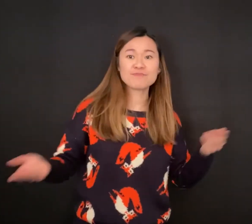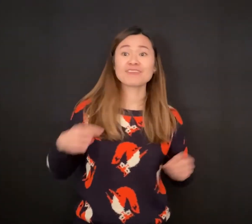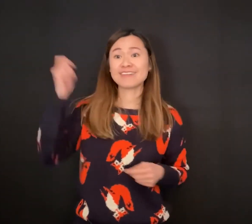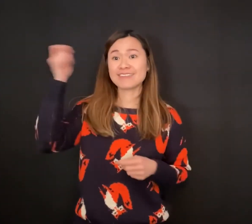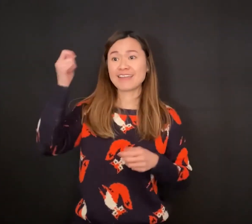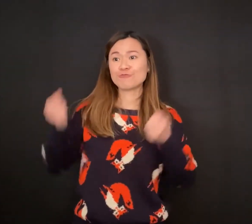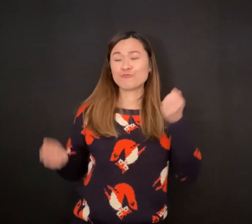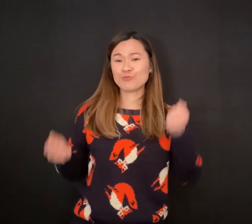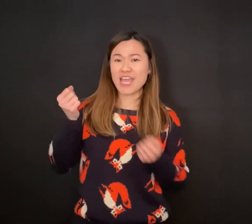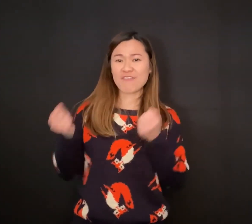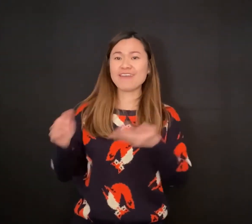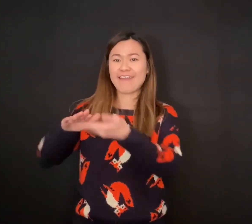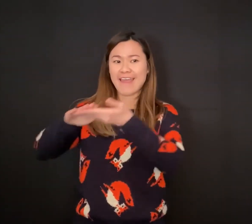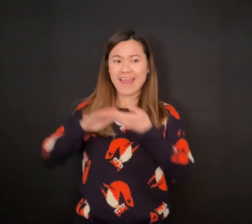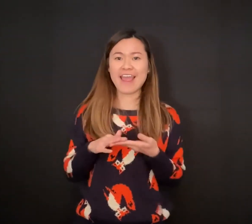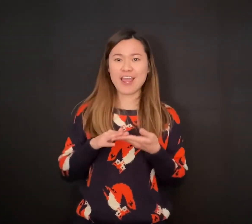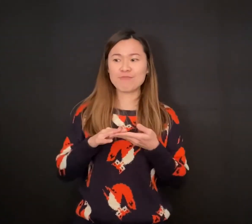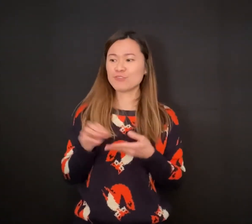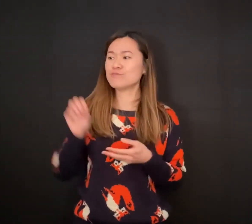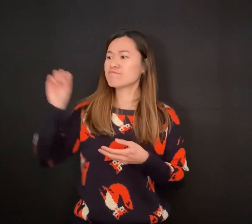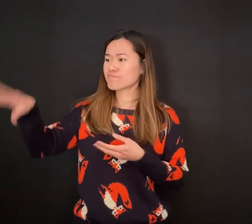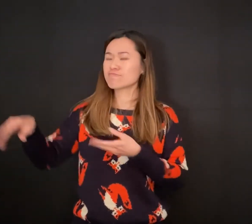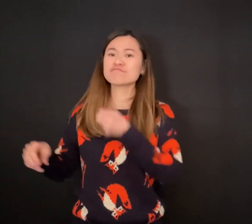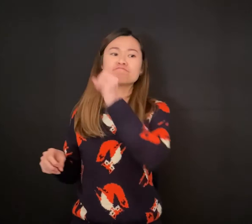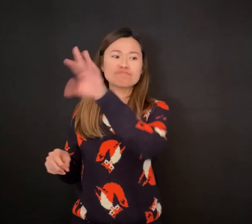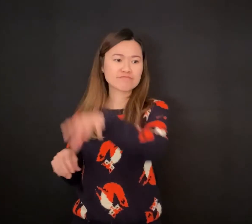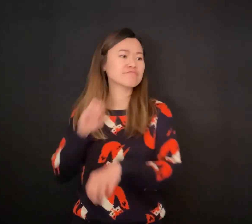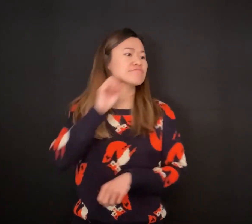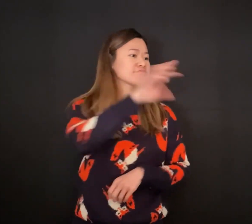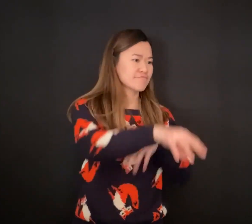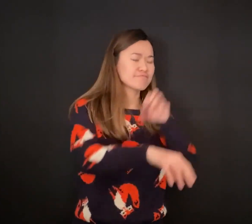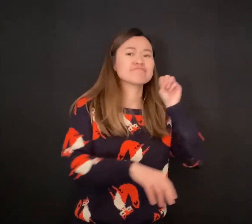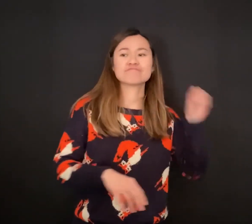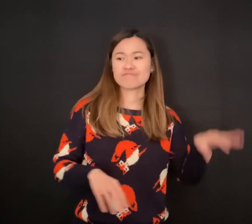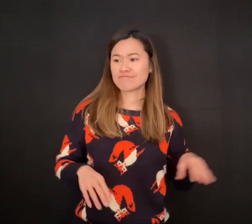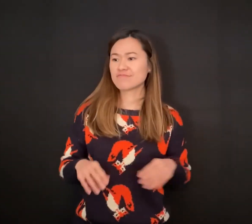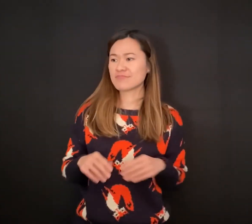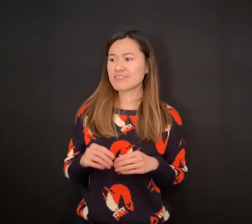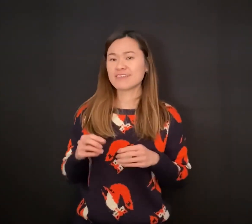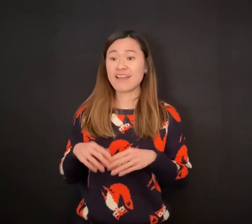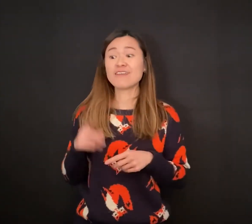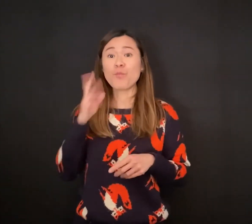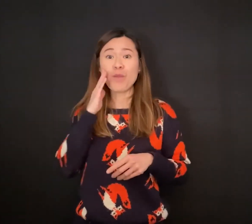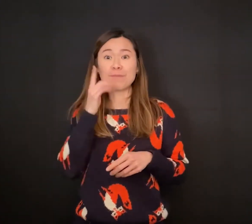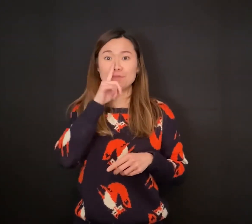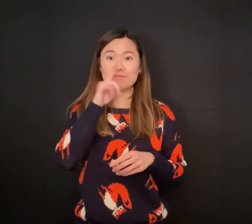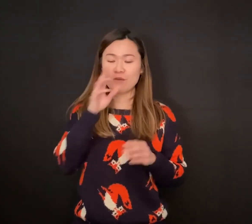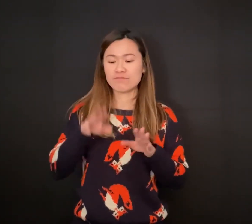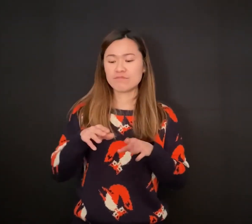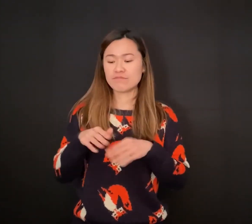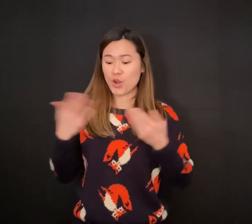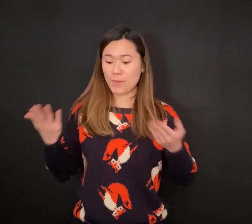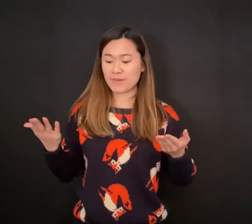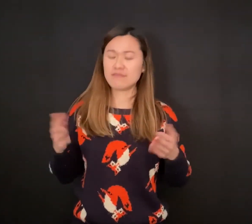The taxi driver actually was helping me to deliver them. They would drop off the packages. So then when people open them,